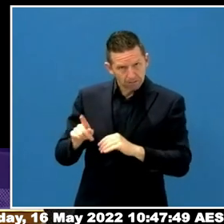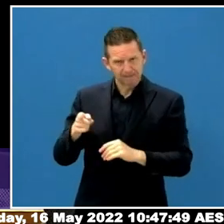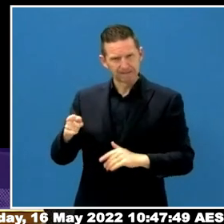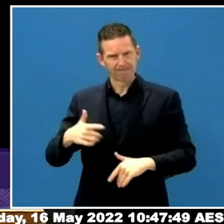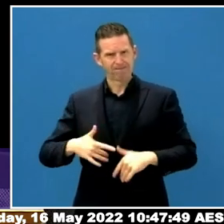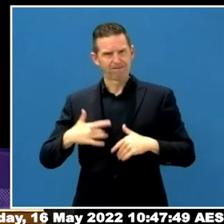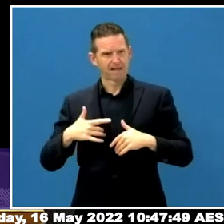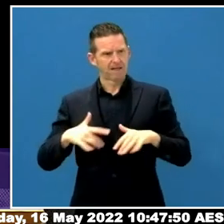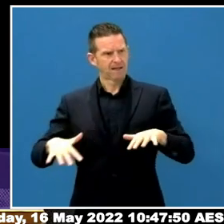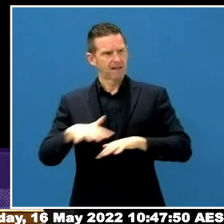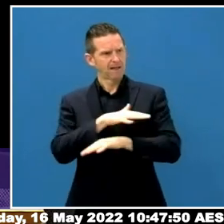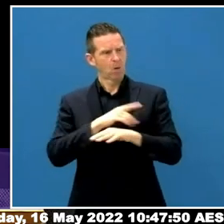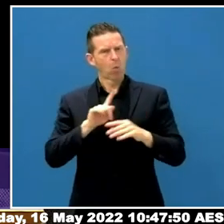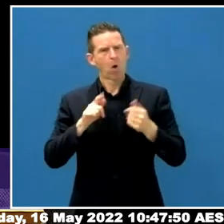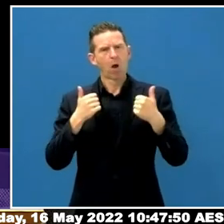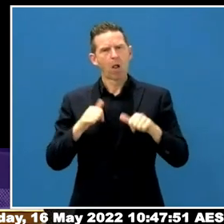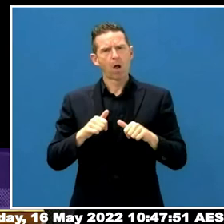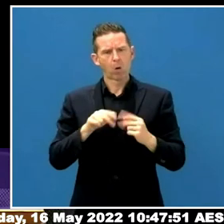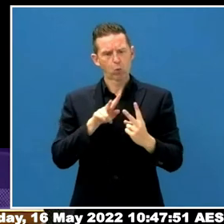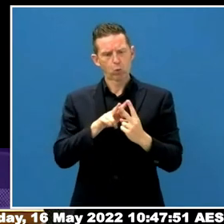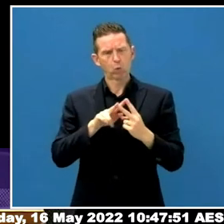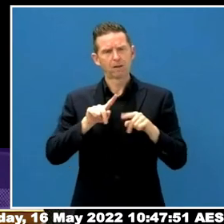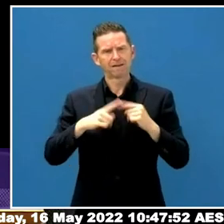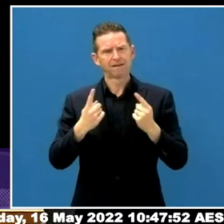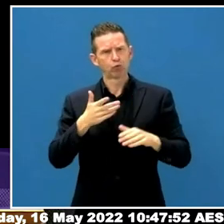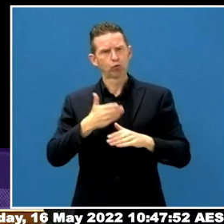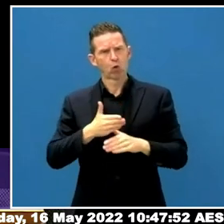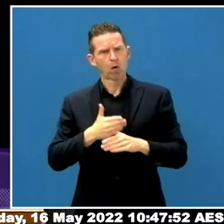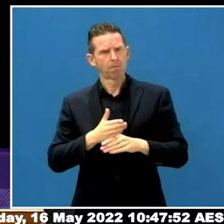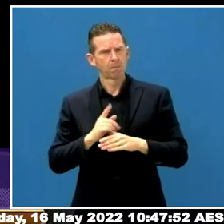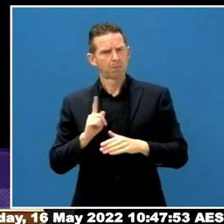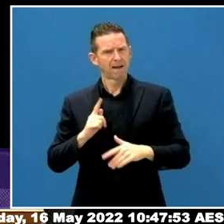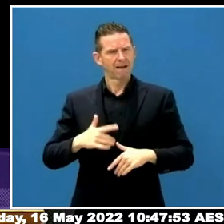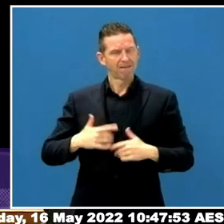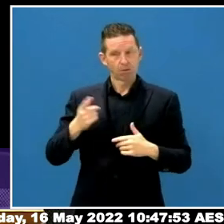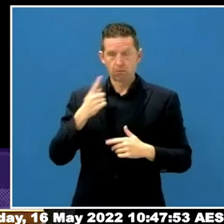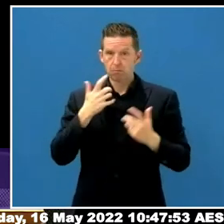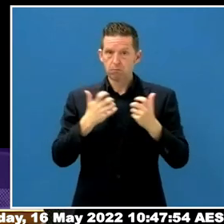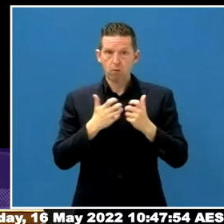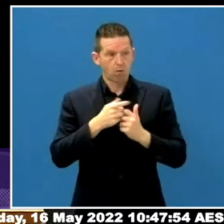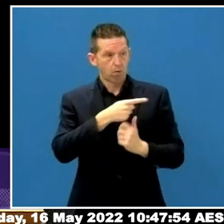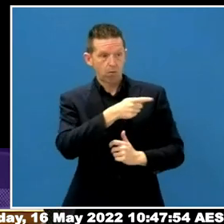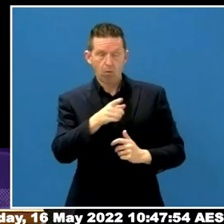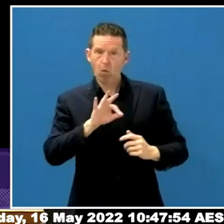Assistant and senior Lifestyle Assistant that were given insufficient training and